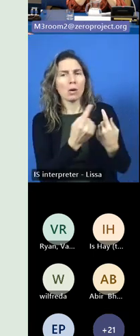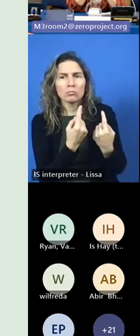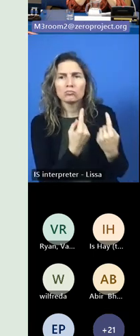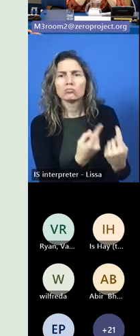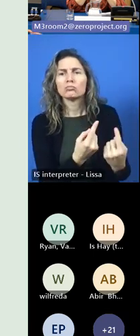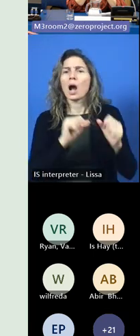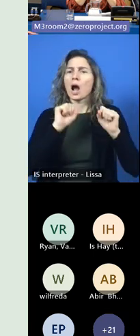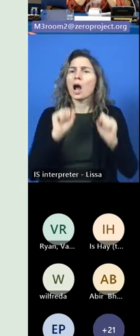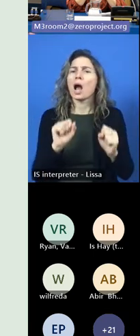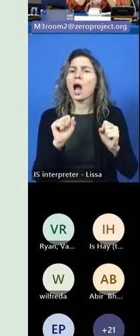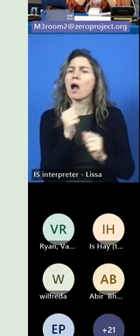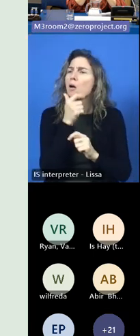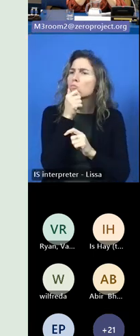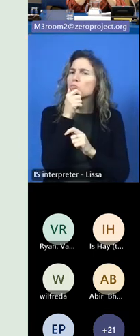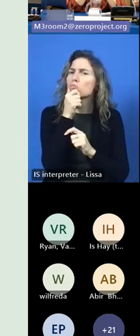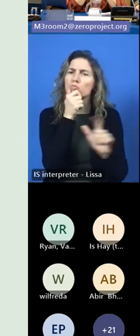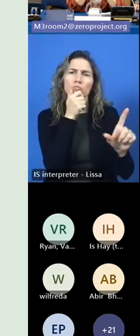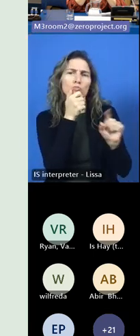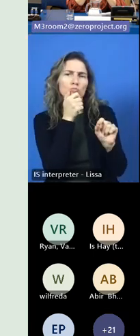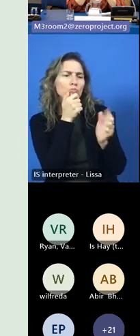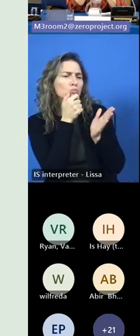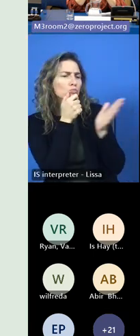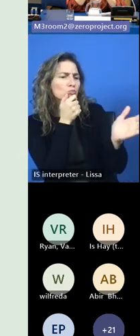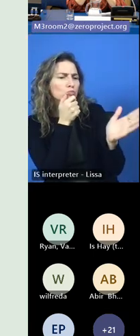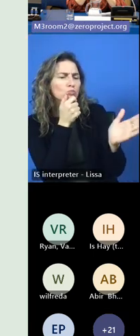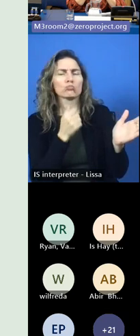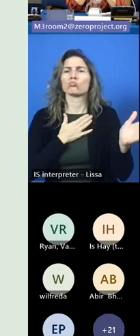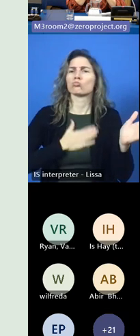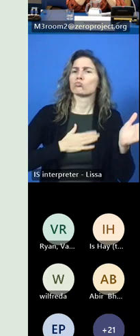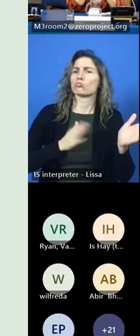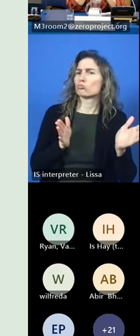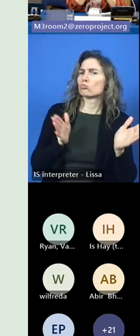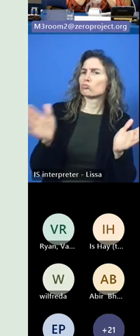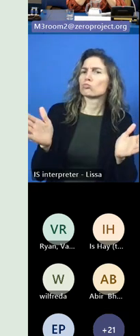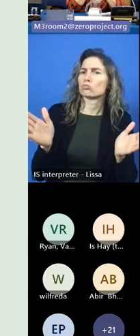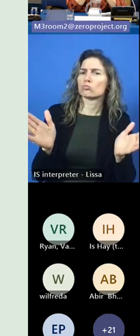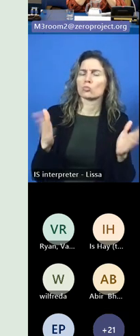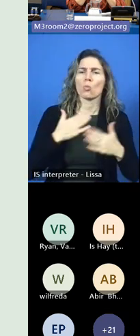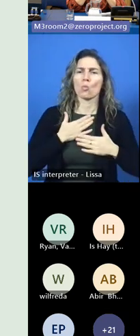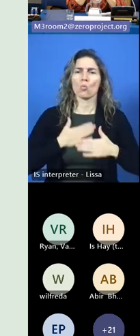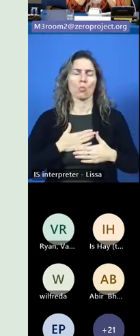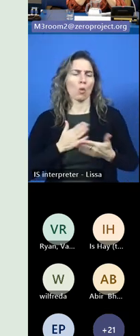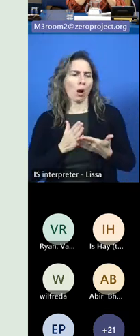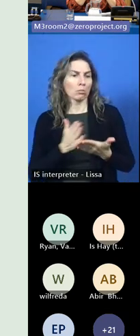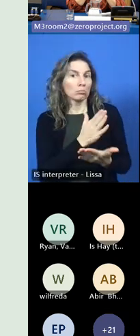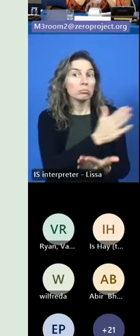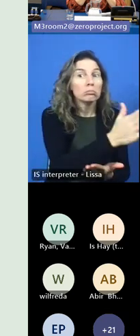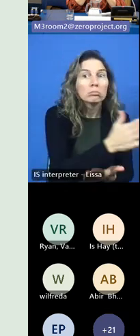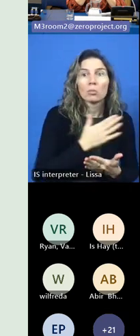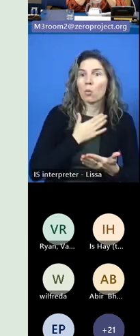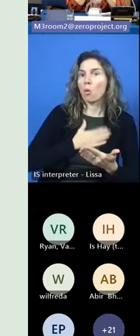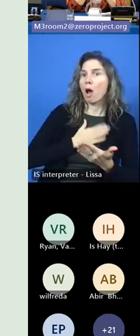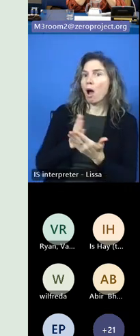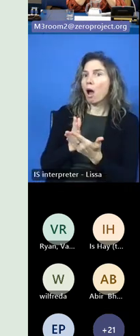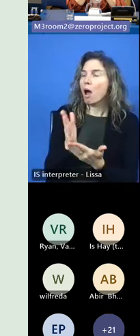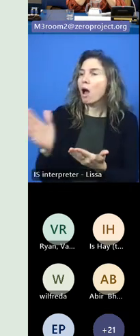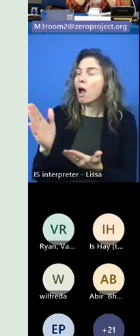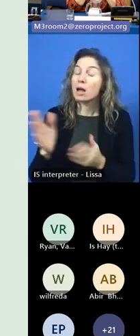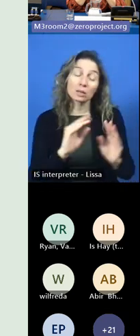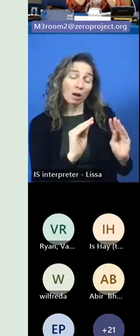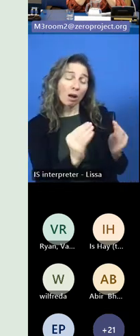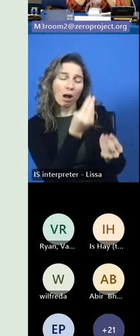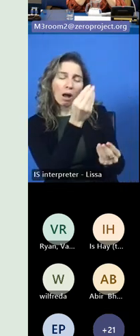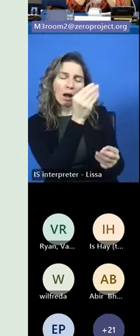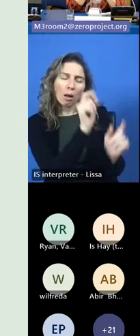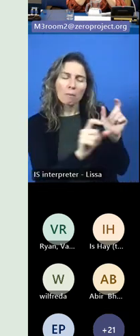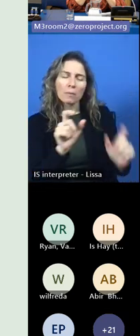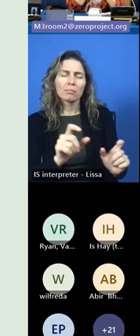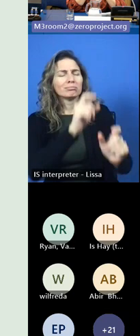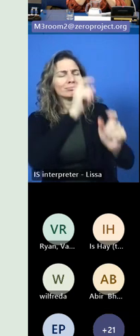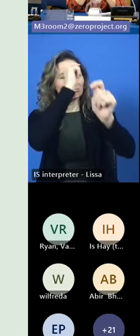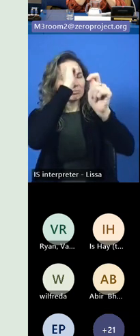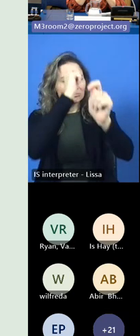to decide where we want to go and how we want to get there. For young people to choose the worklife